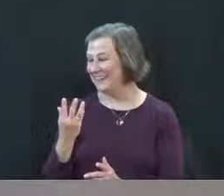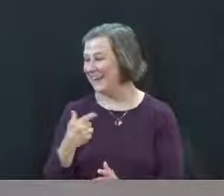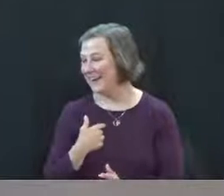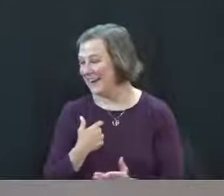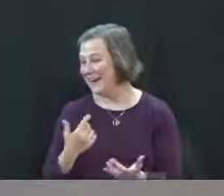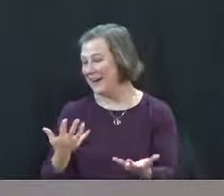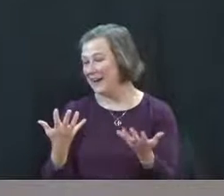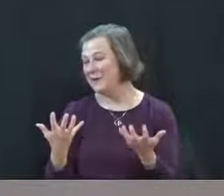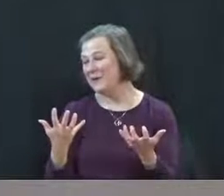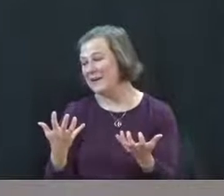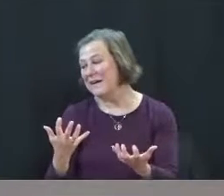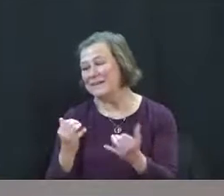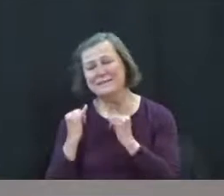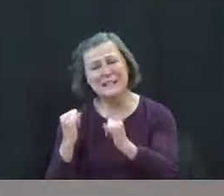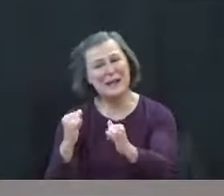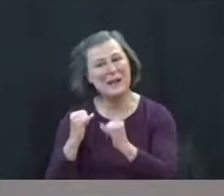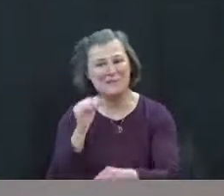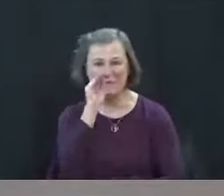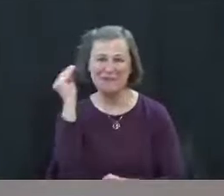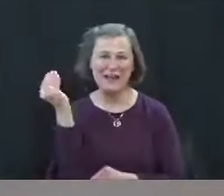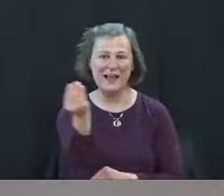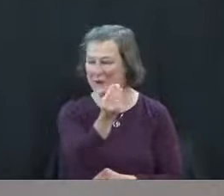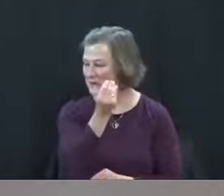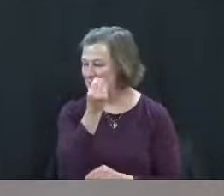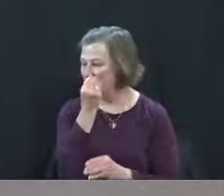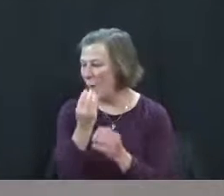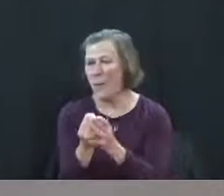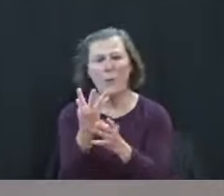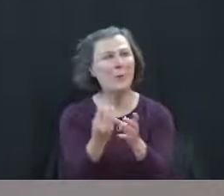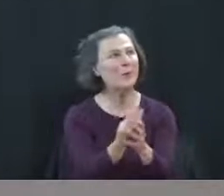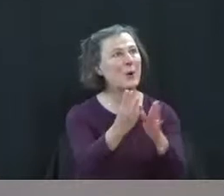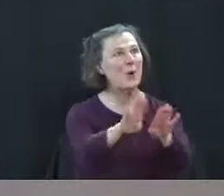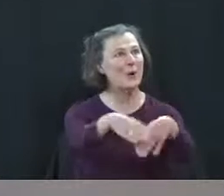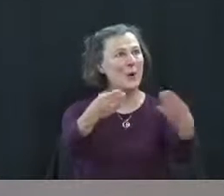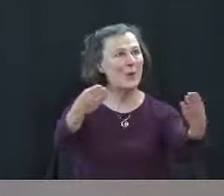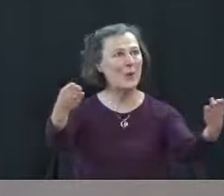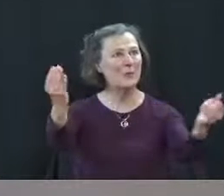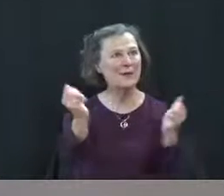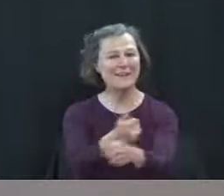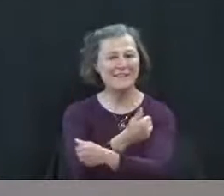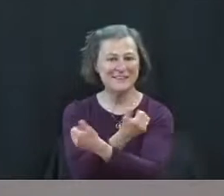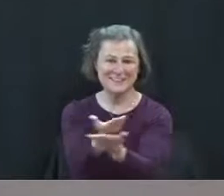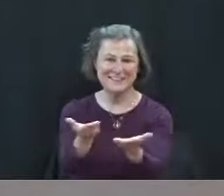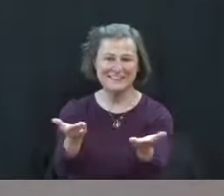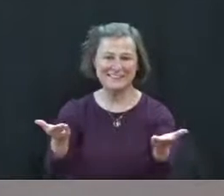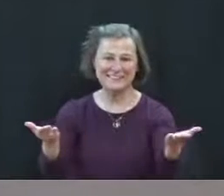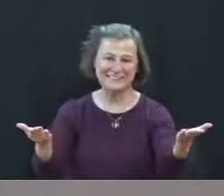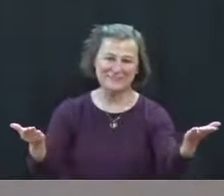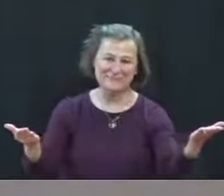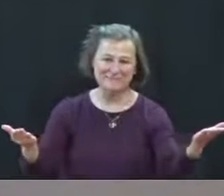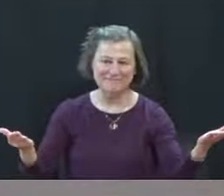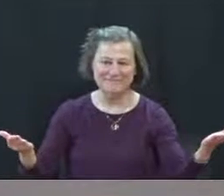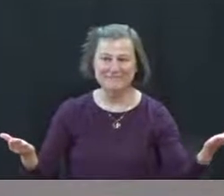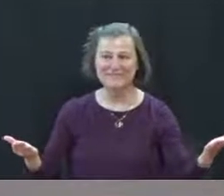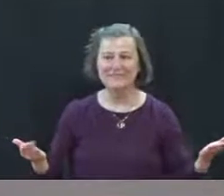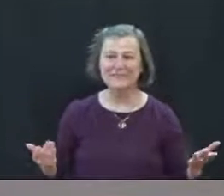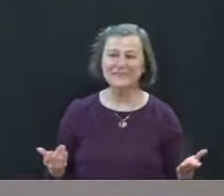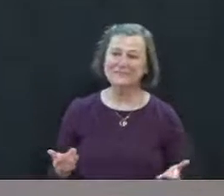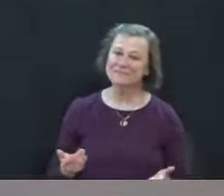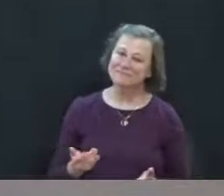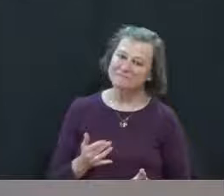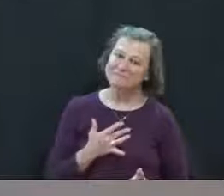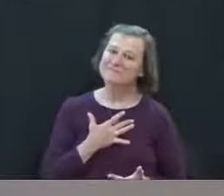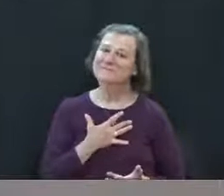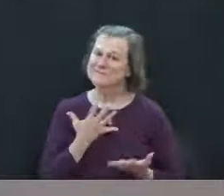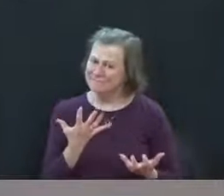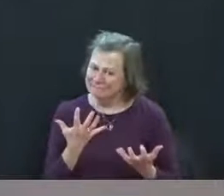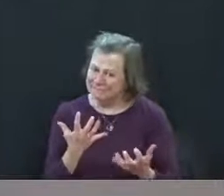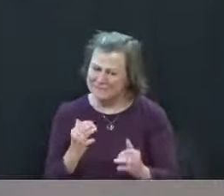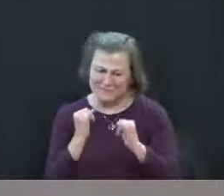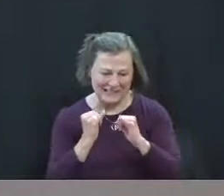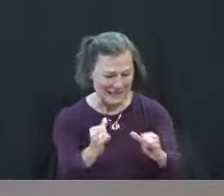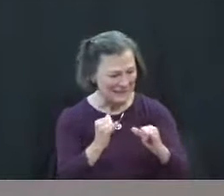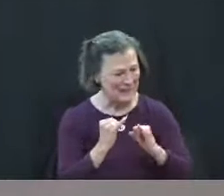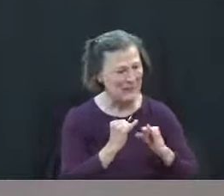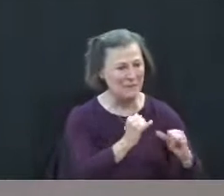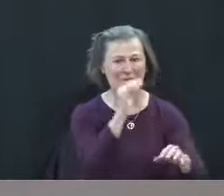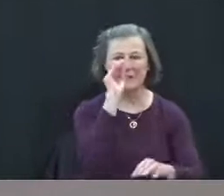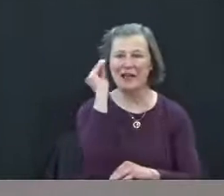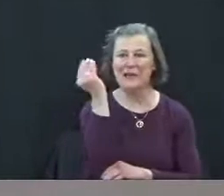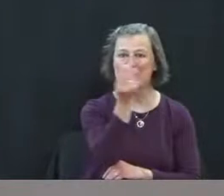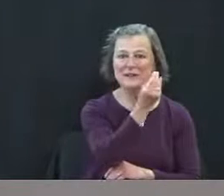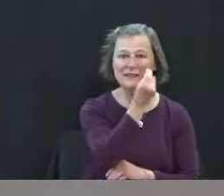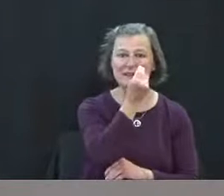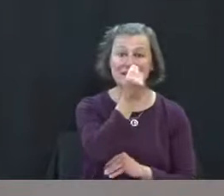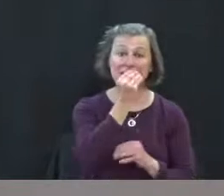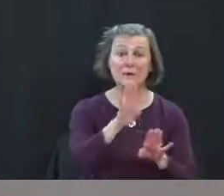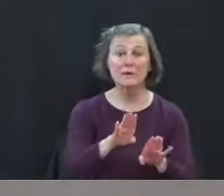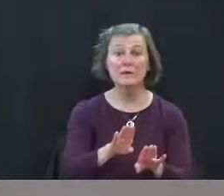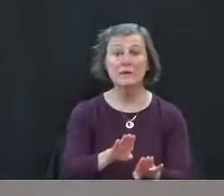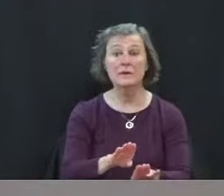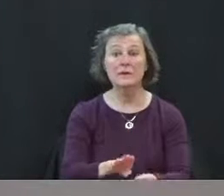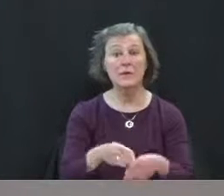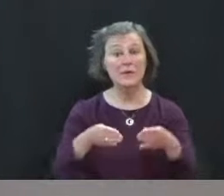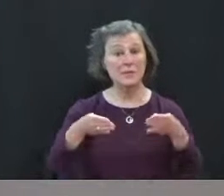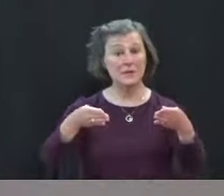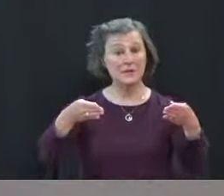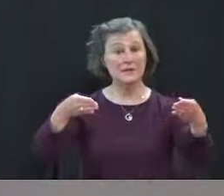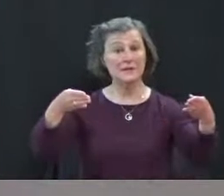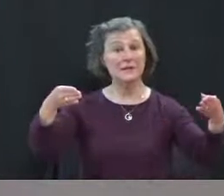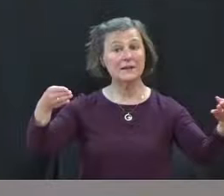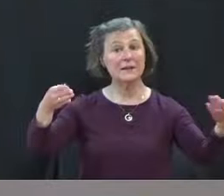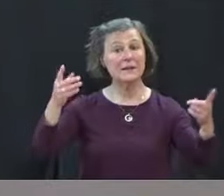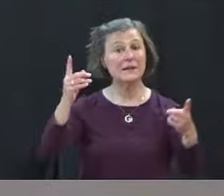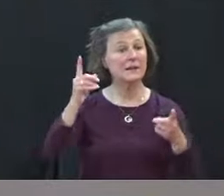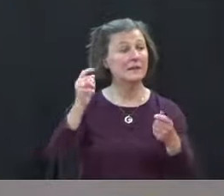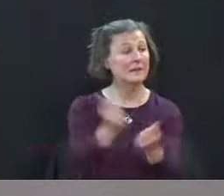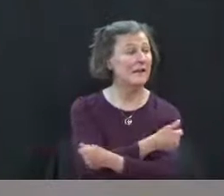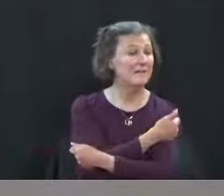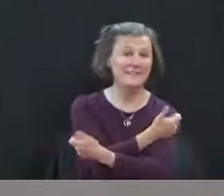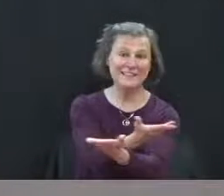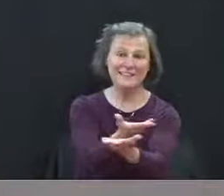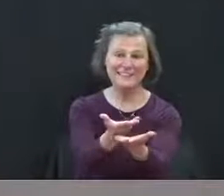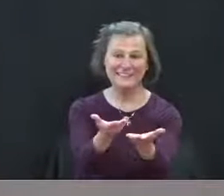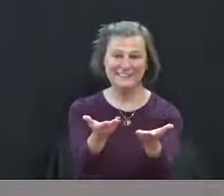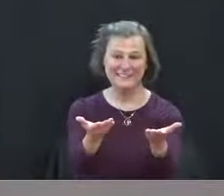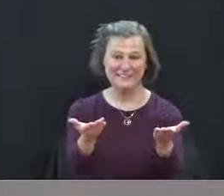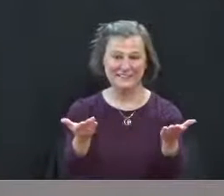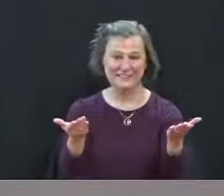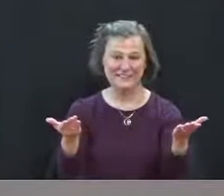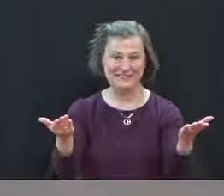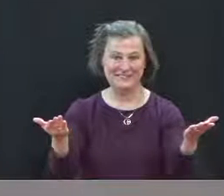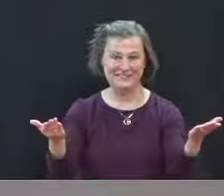I'd like to be those flowers, open to everything.